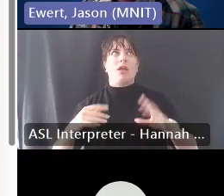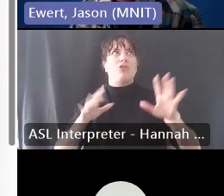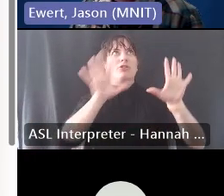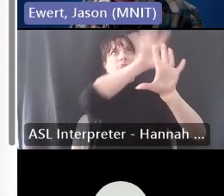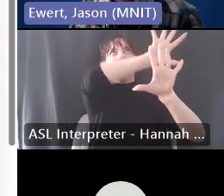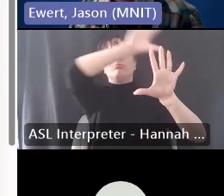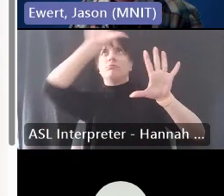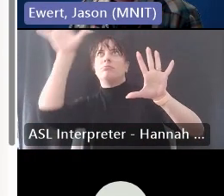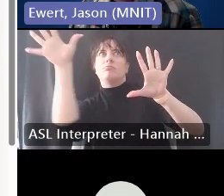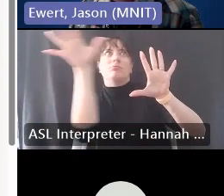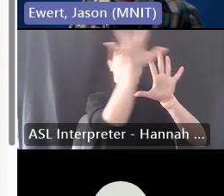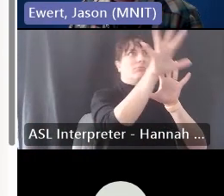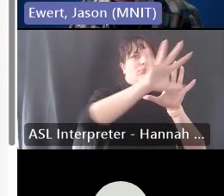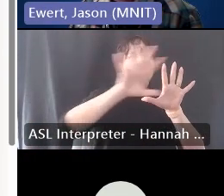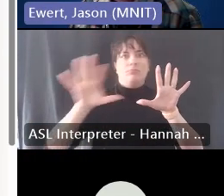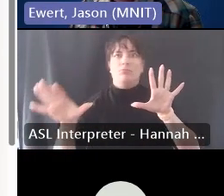possibilities for neat things.